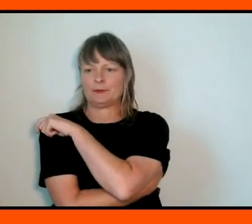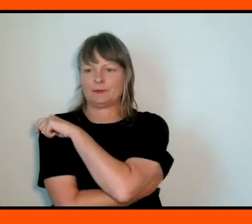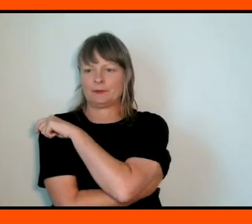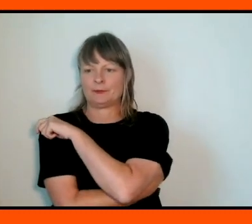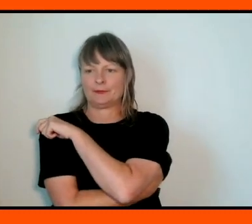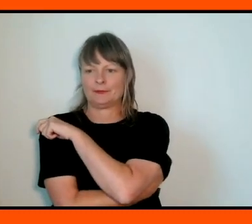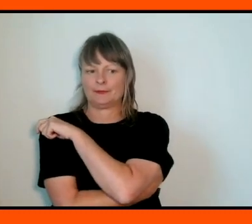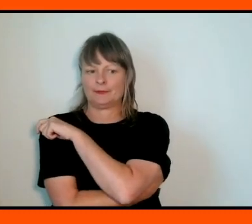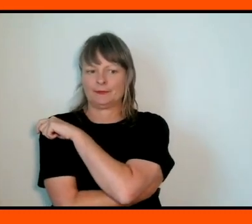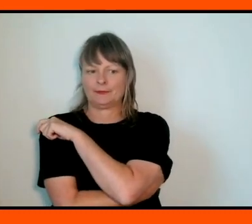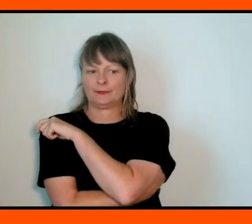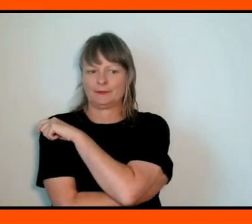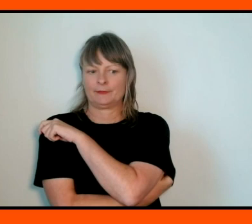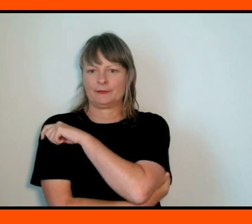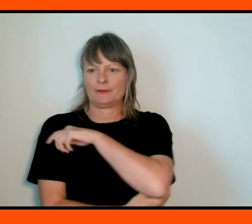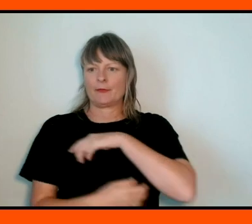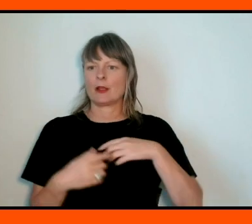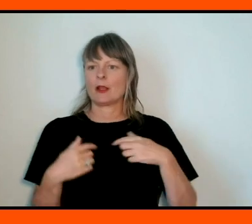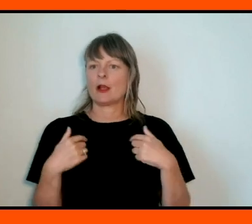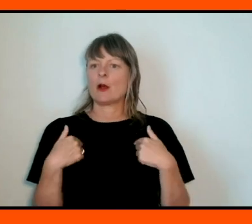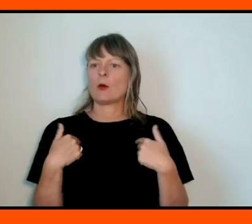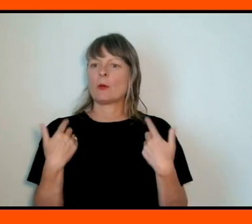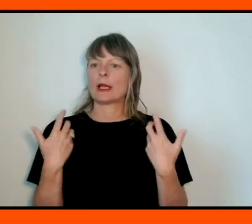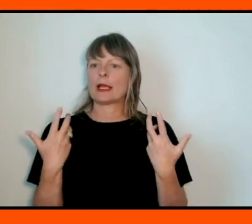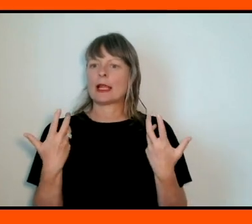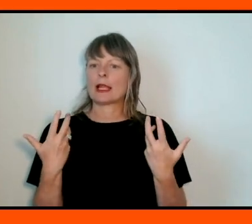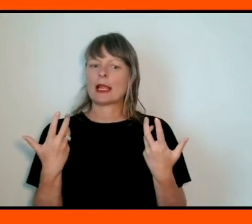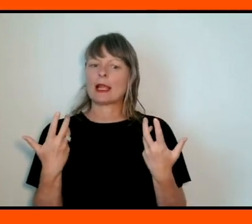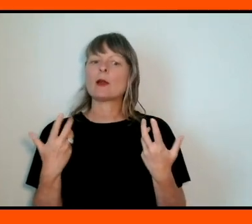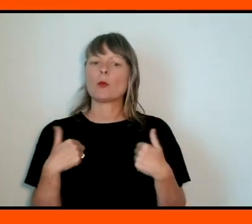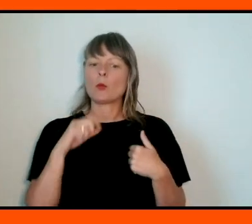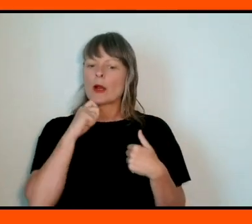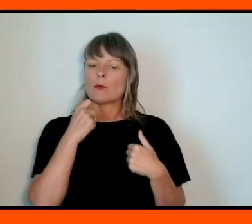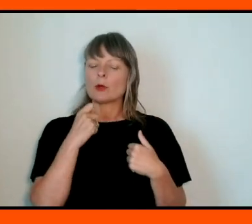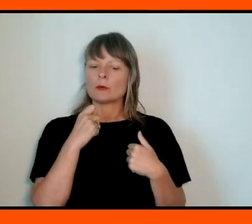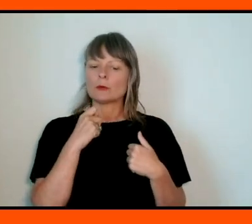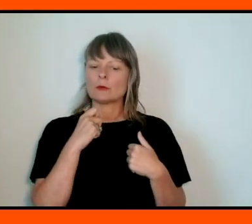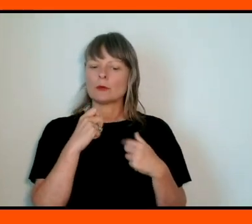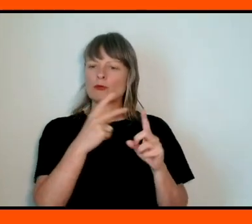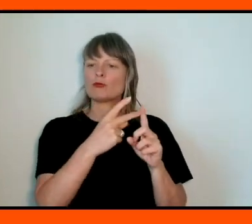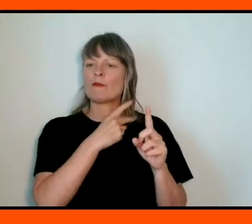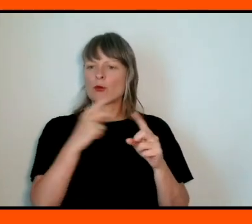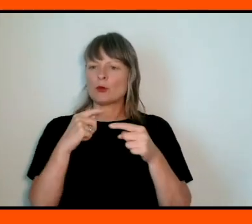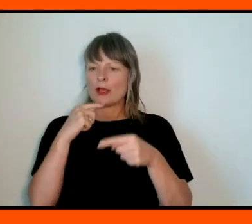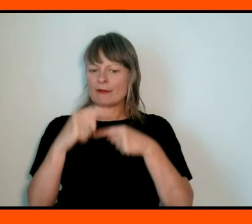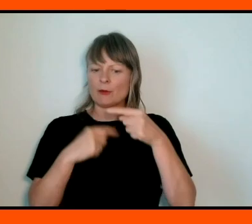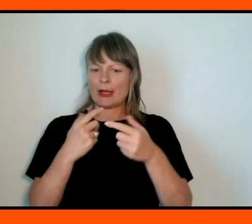It hasn’t really been talked about but we have also committed to review how information on sex was collected in the 2021 Census